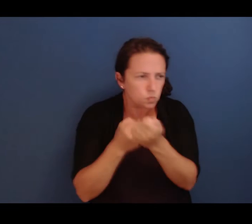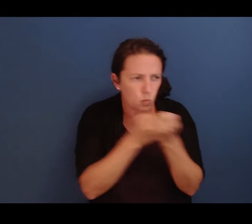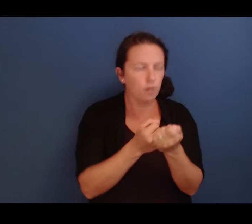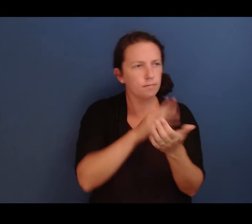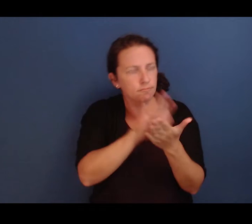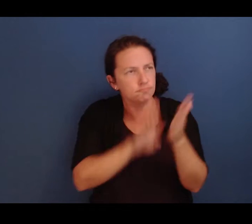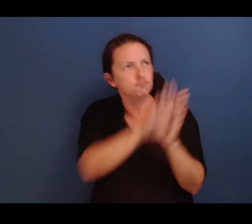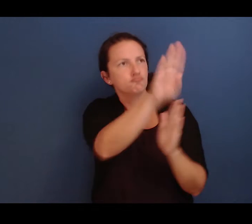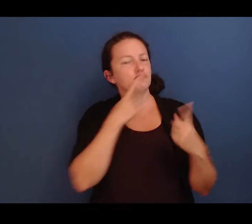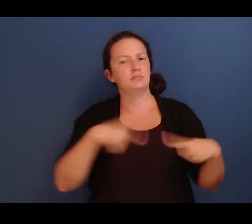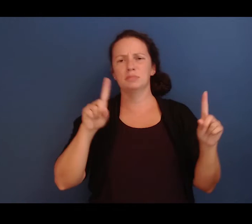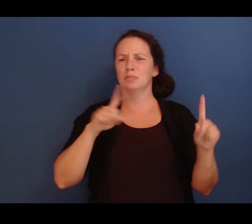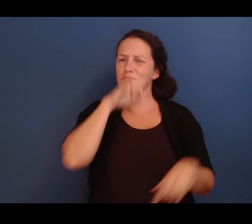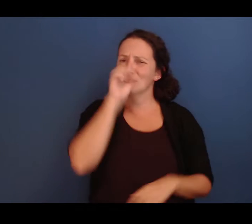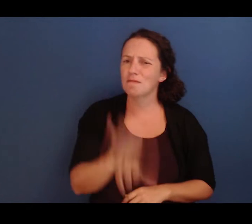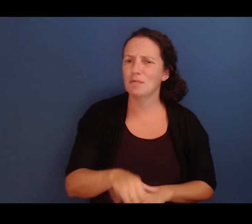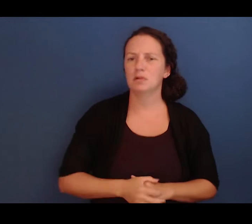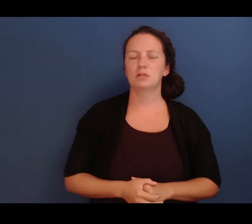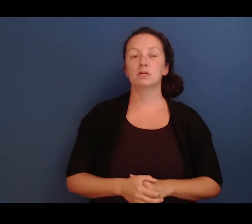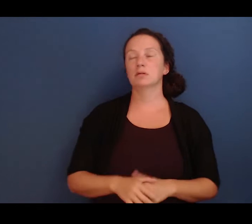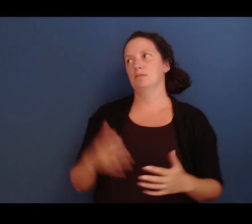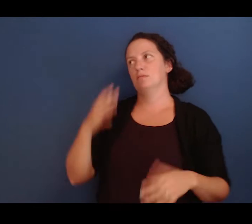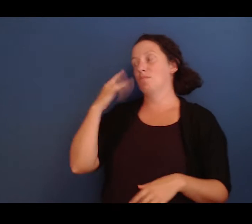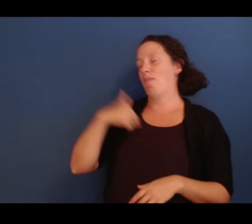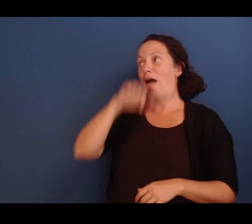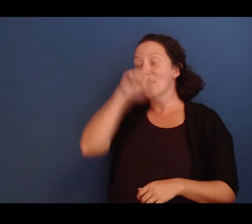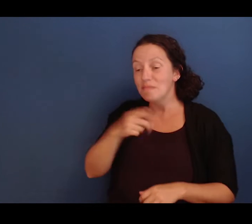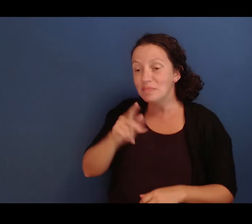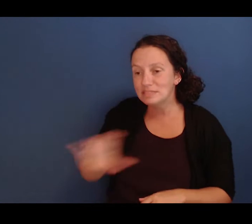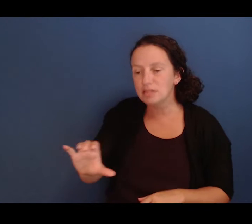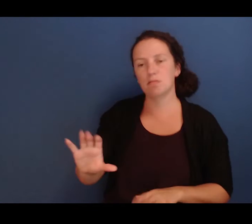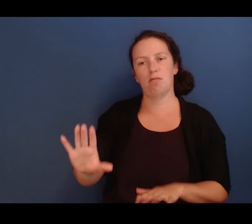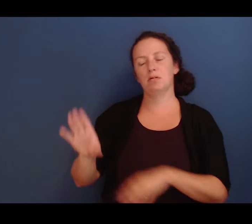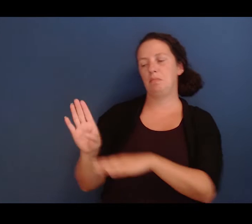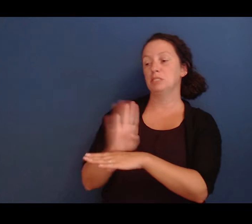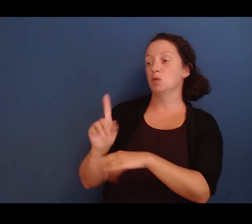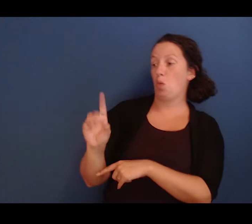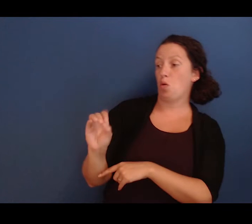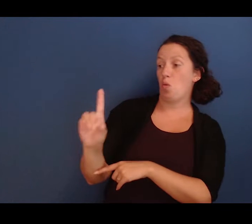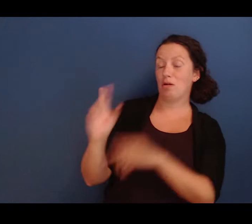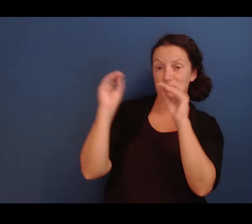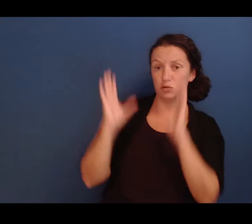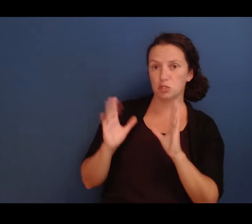in your academic success, I just love it. What I- this is what I love about PCC, my Business 101 instructor